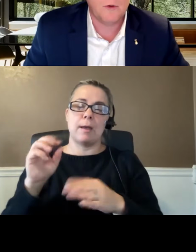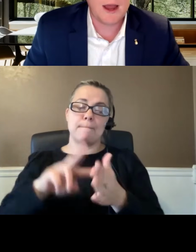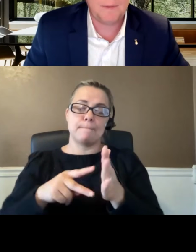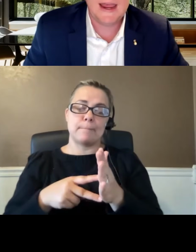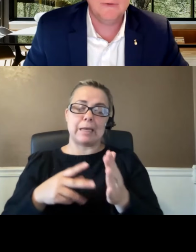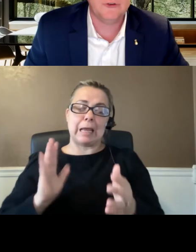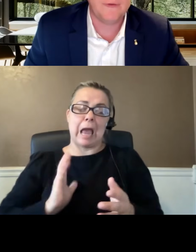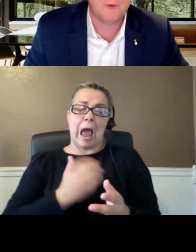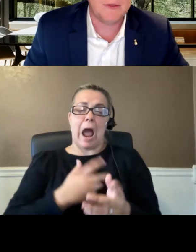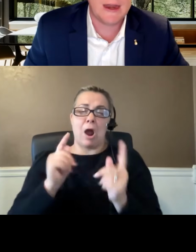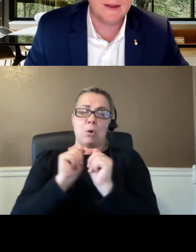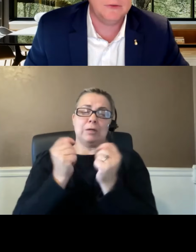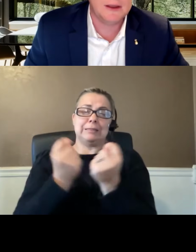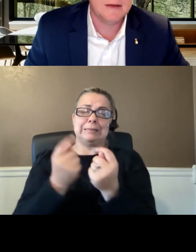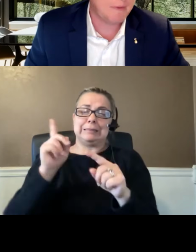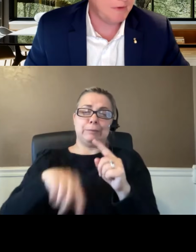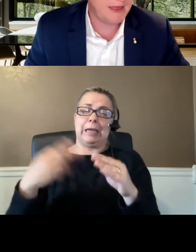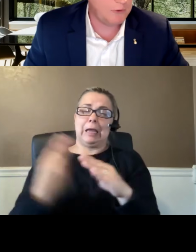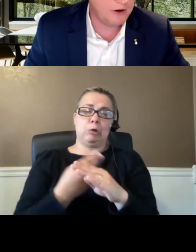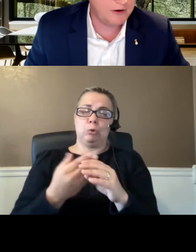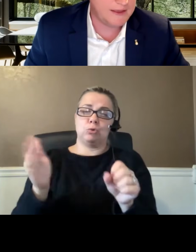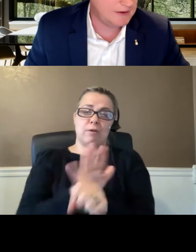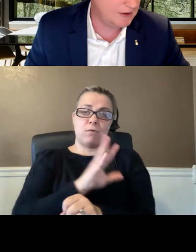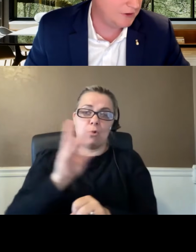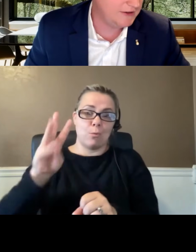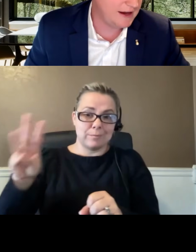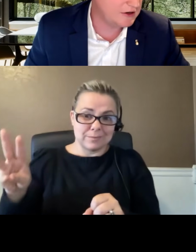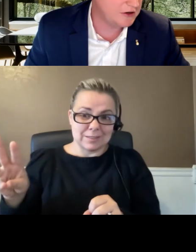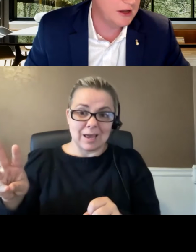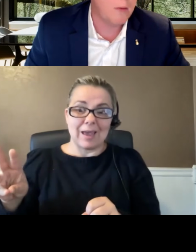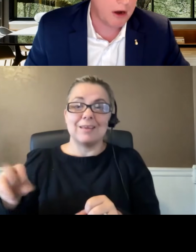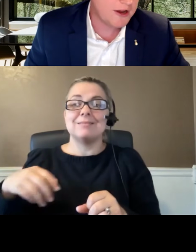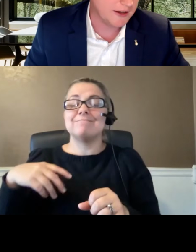we're not paying for software that is, remember that word that is really technical, broken.